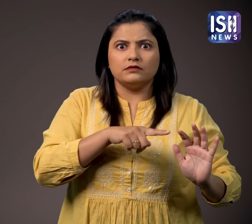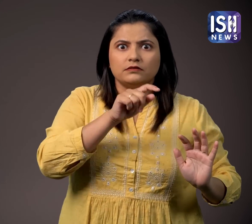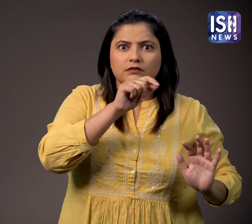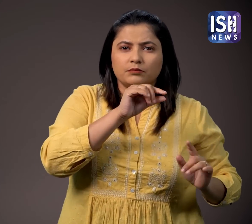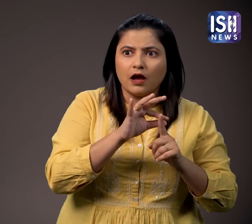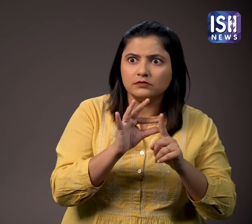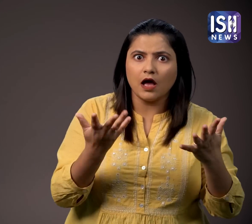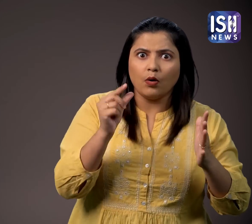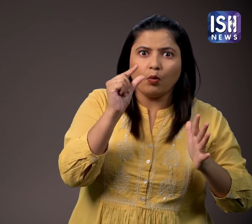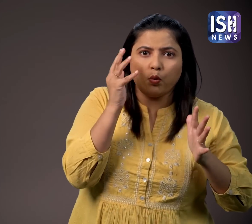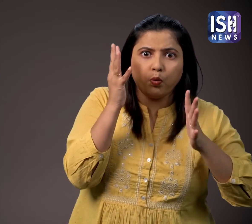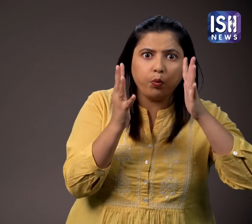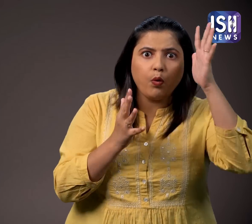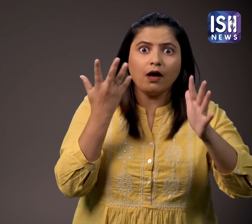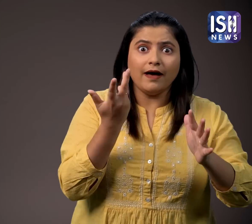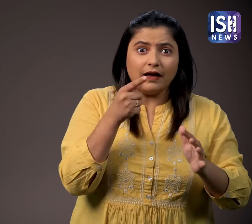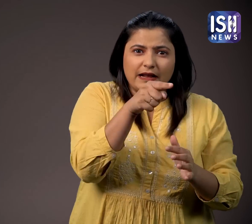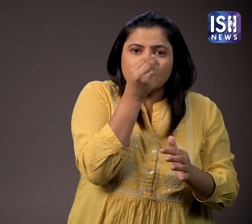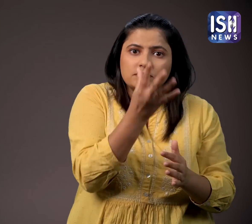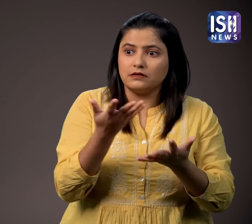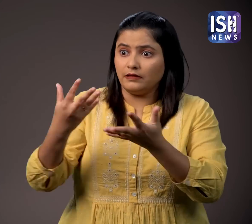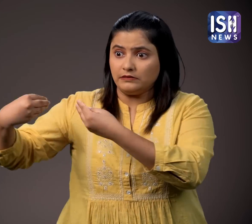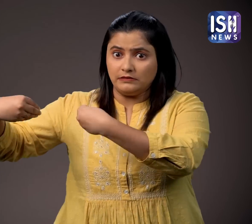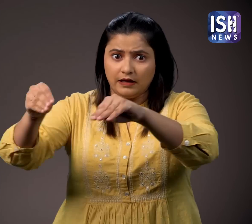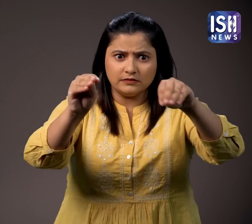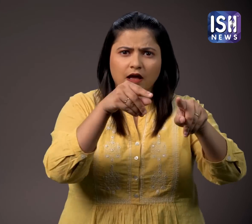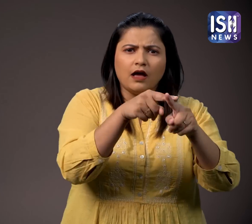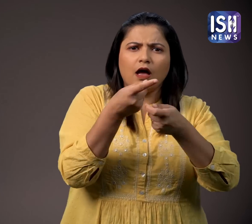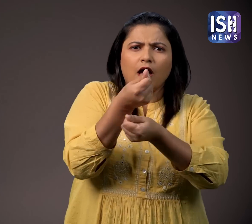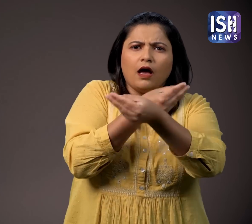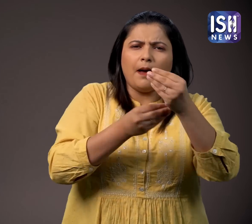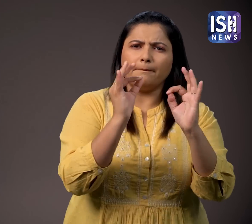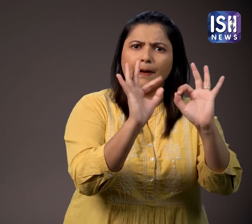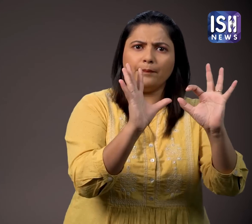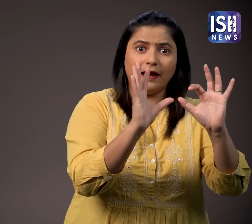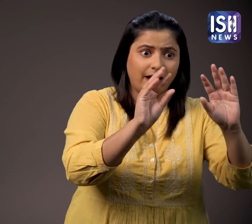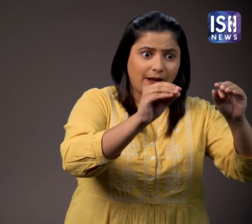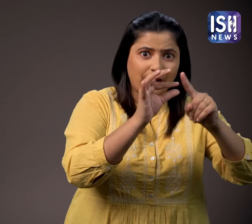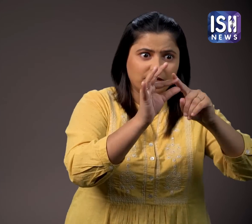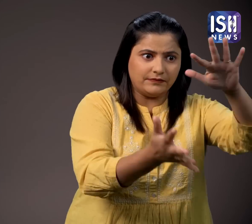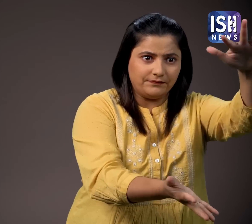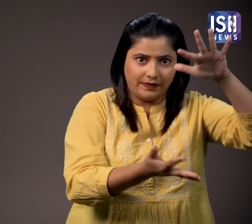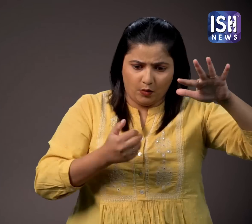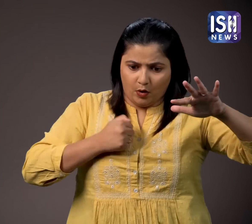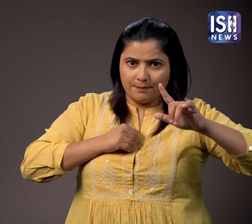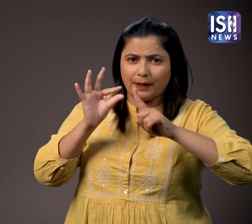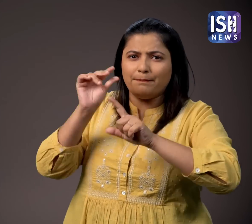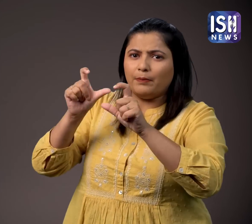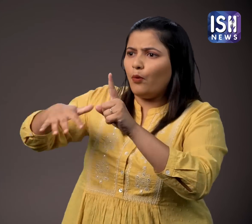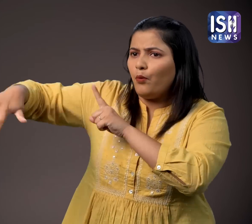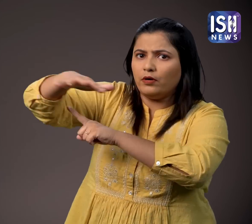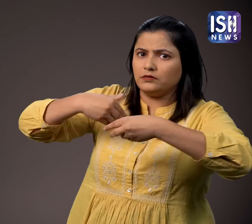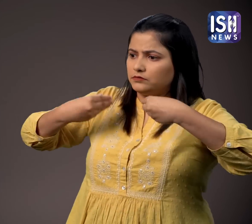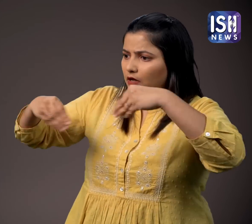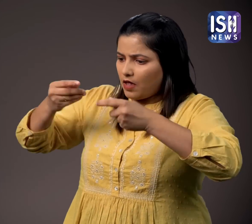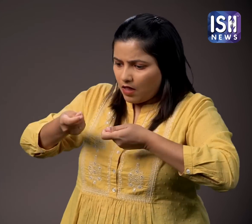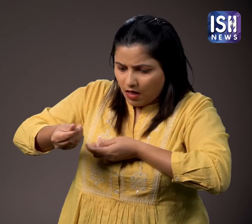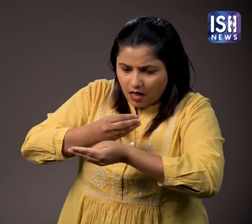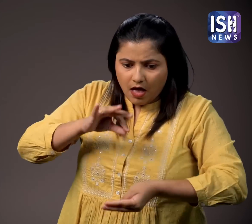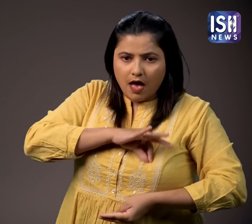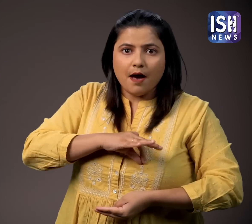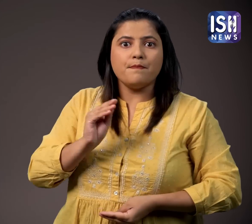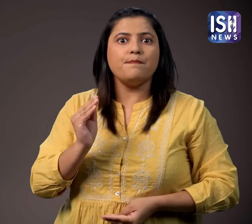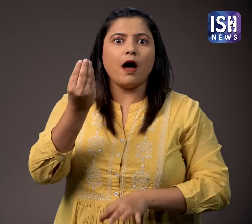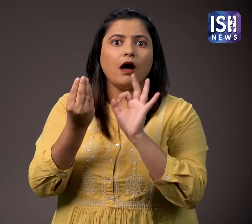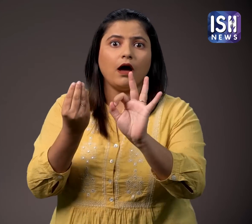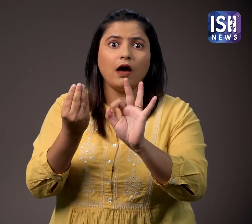Pakistan is worried as its economy relied a lot on this supply route